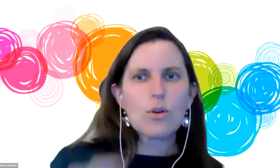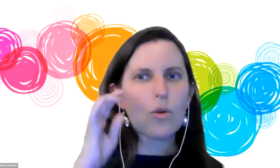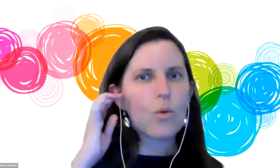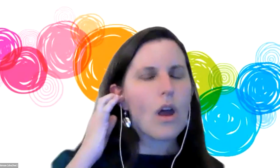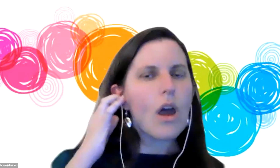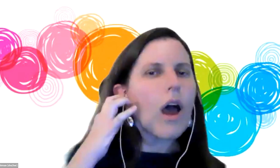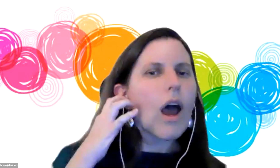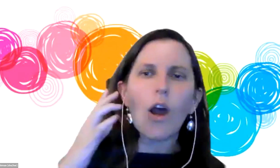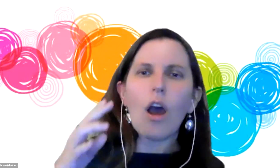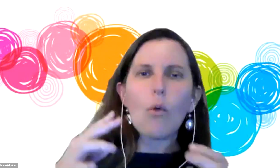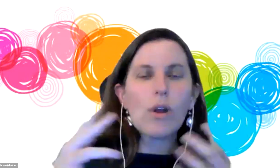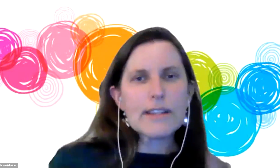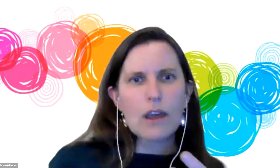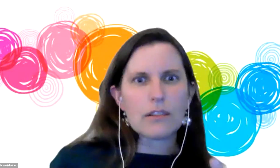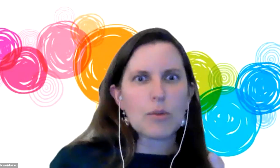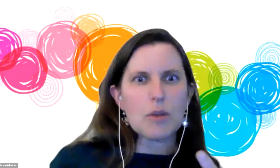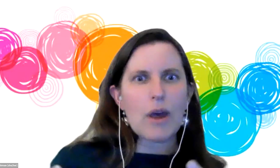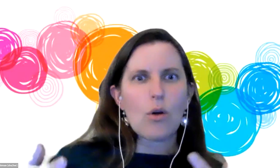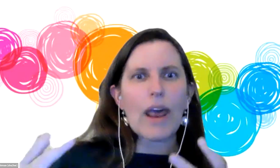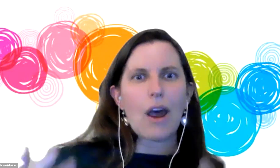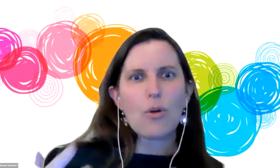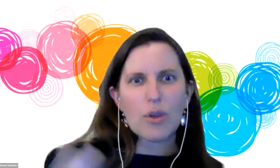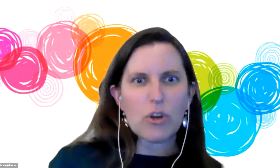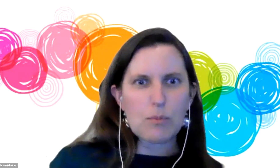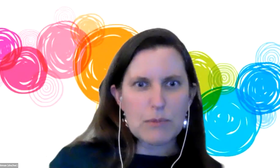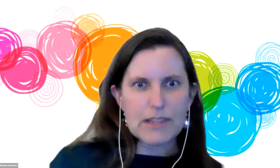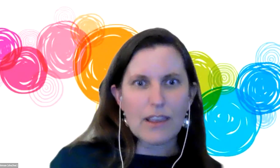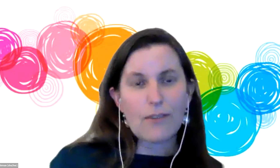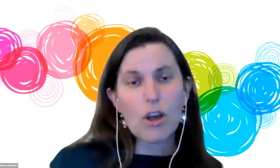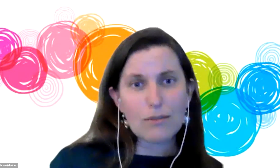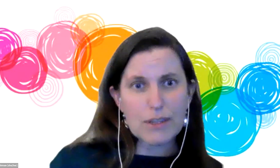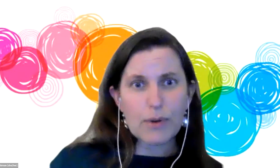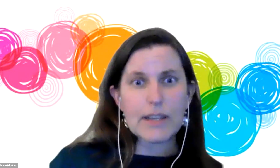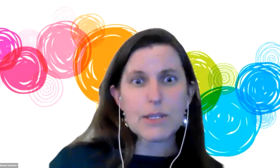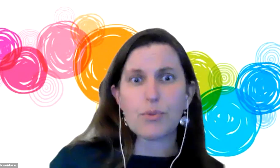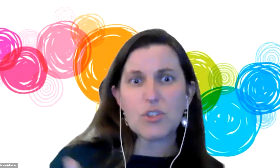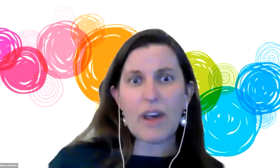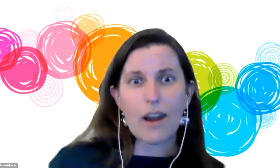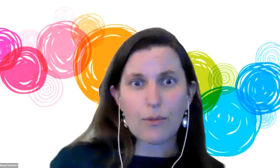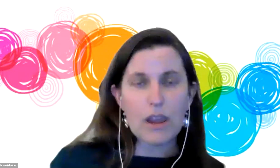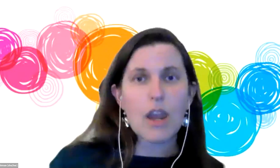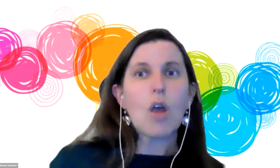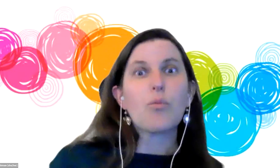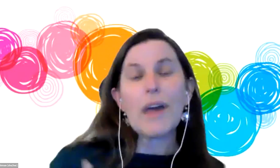advocacy. Yes. » Jessica: Okay. Hi again, everyone. This is Jessica. So I wanted to talk a little